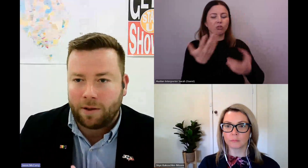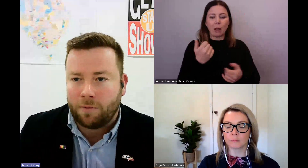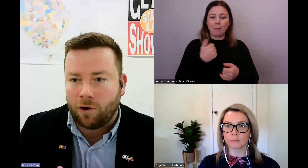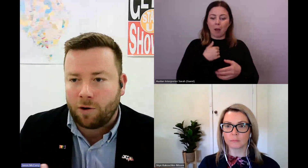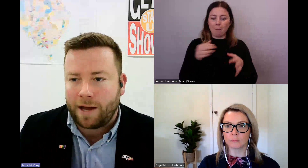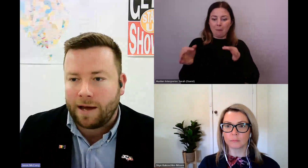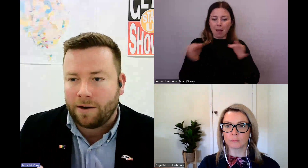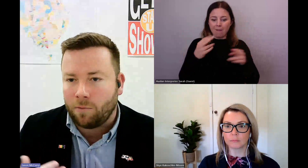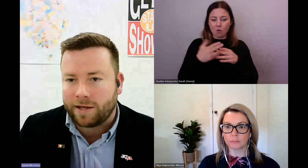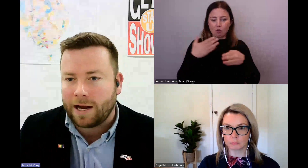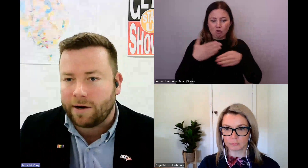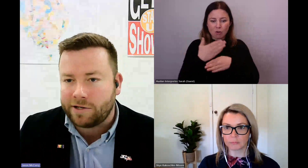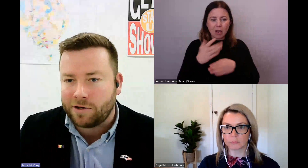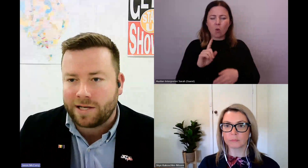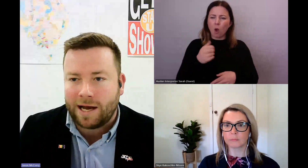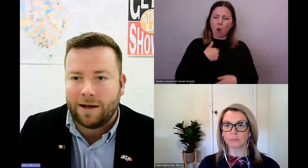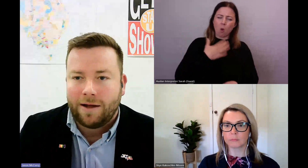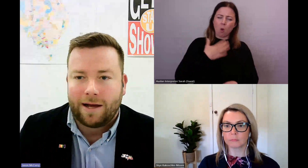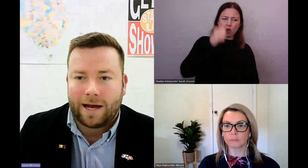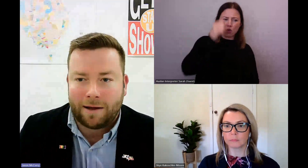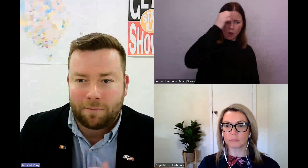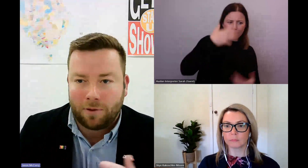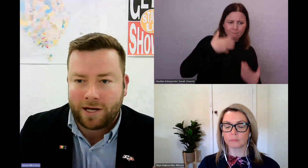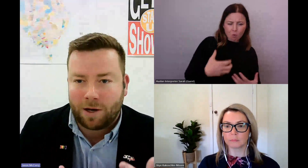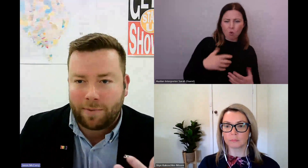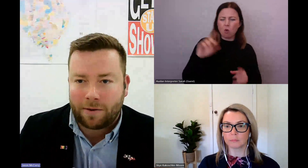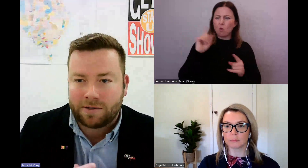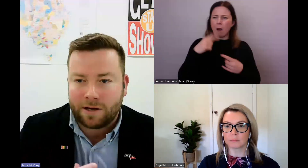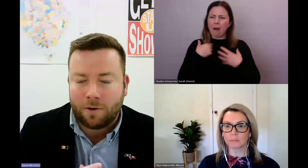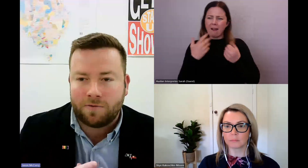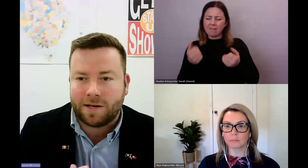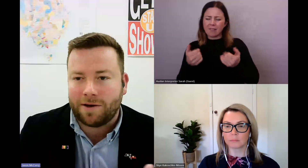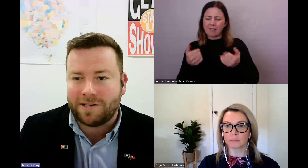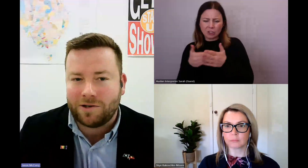want to learn more about, what current issues are. Employers might be able to solve some of those